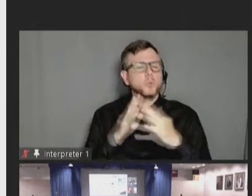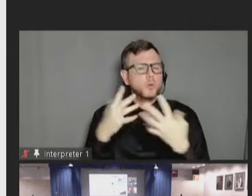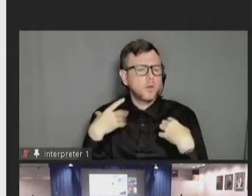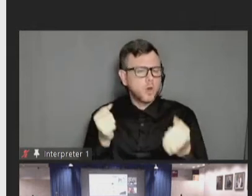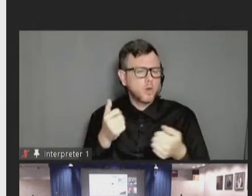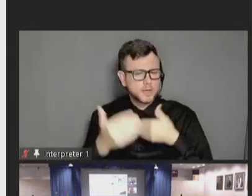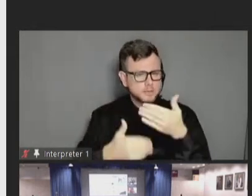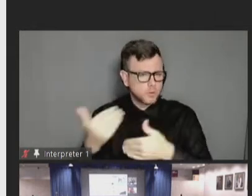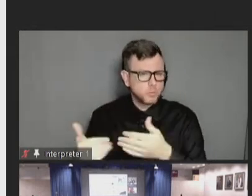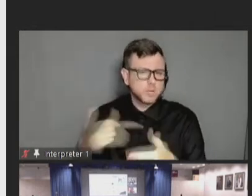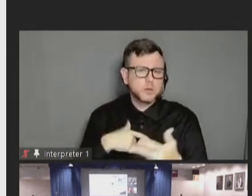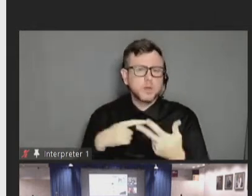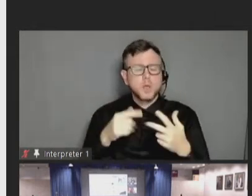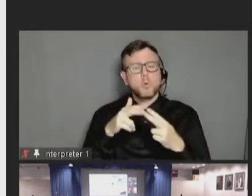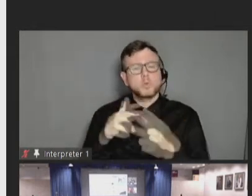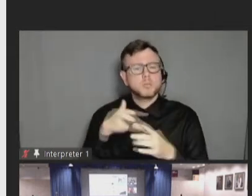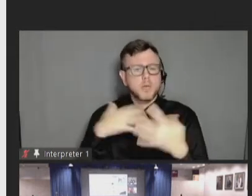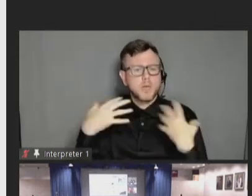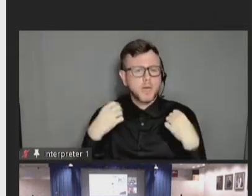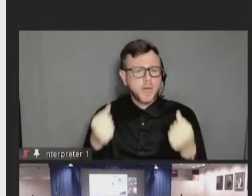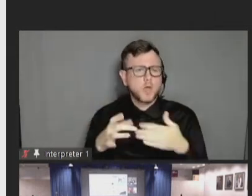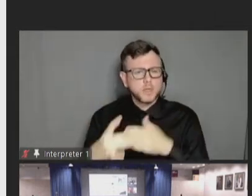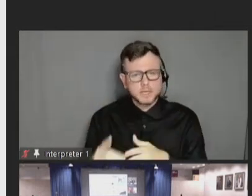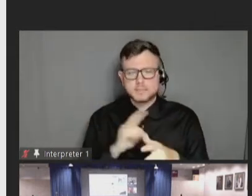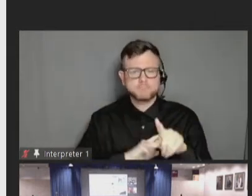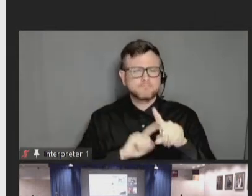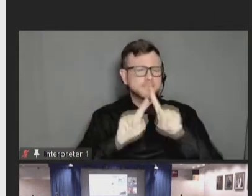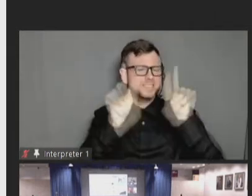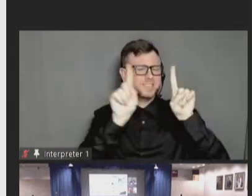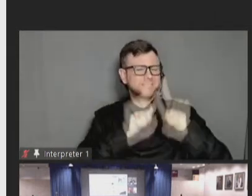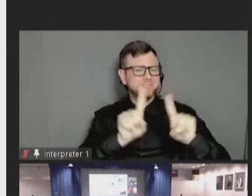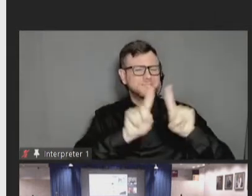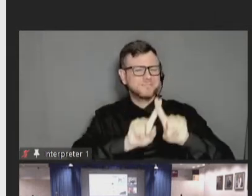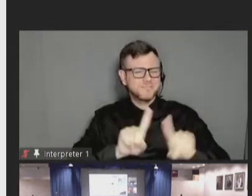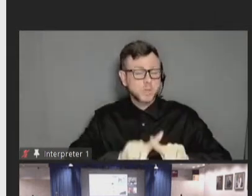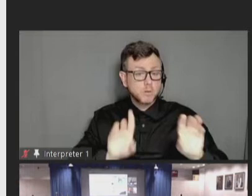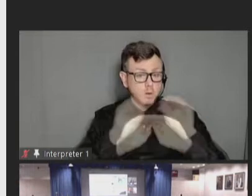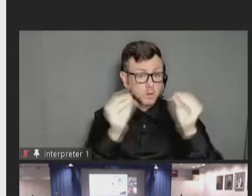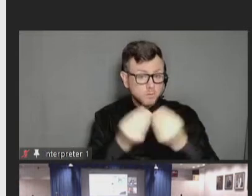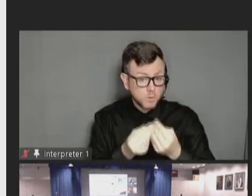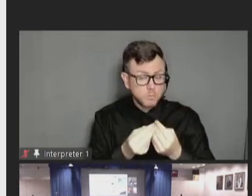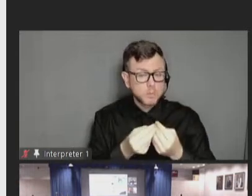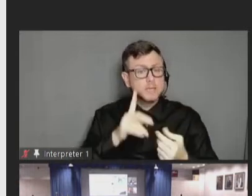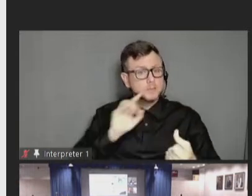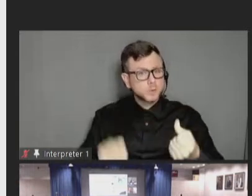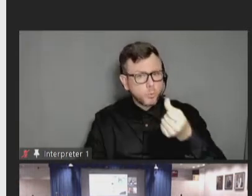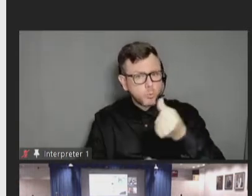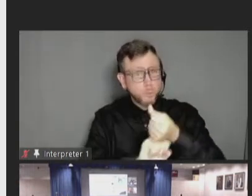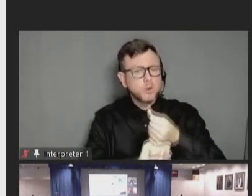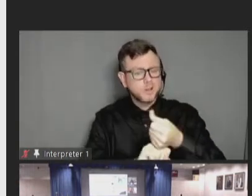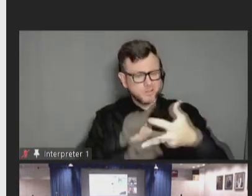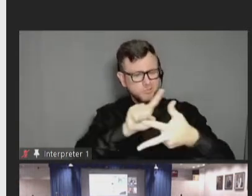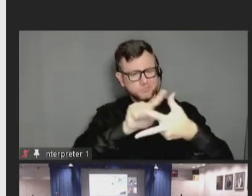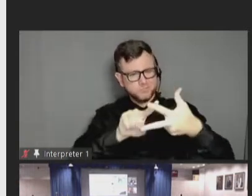Health Leads, many other organizations endorsed these three critical strategies. And I just